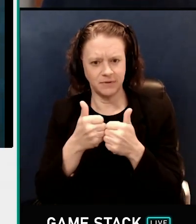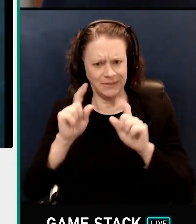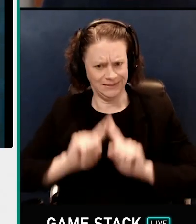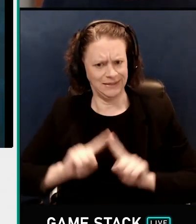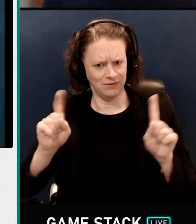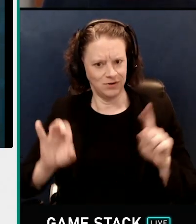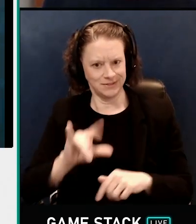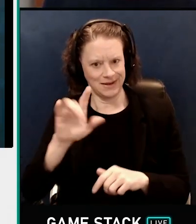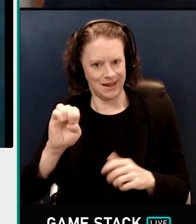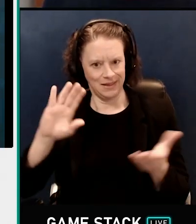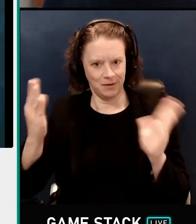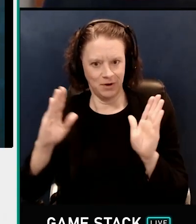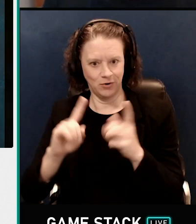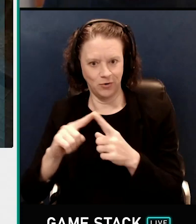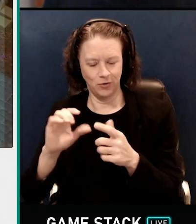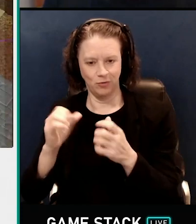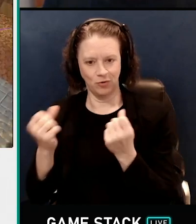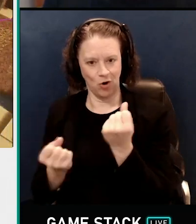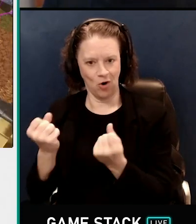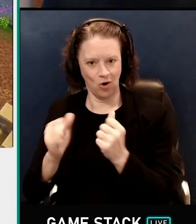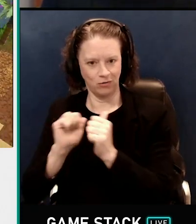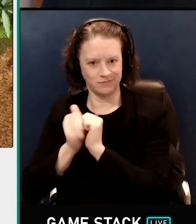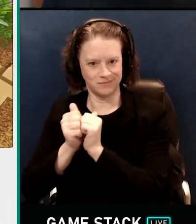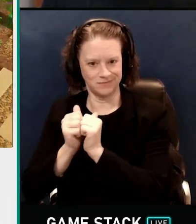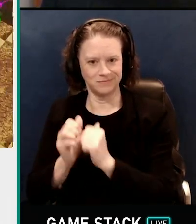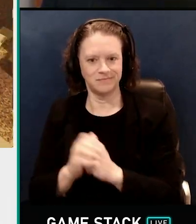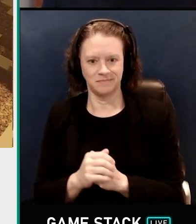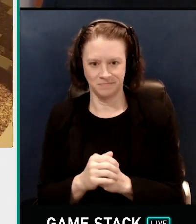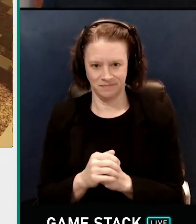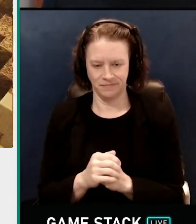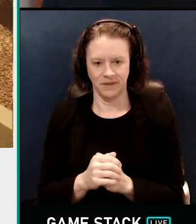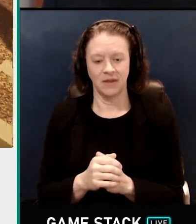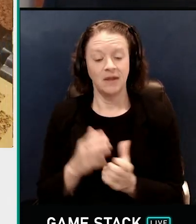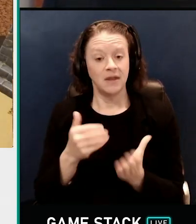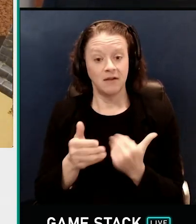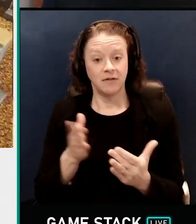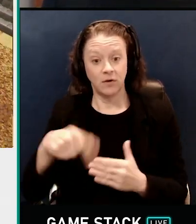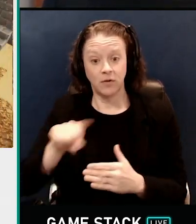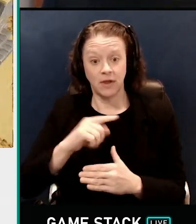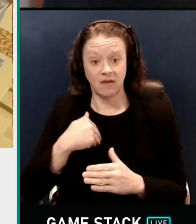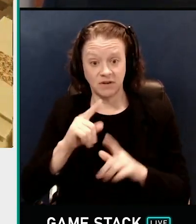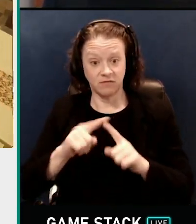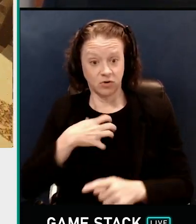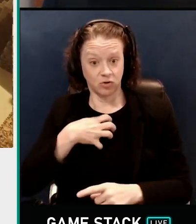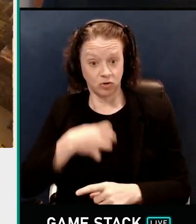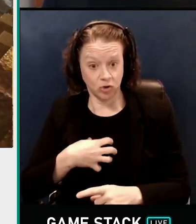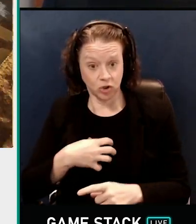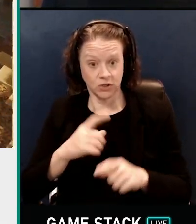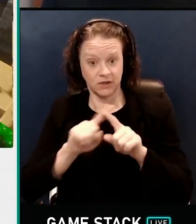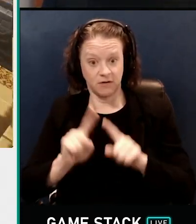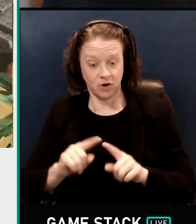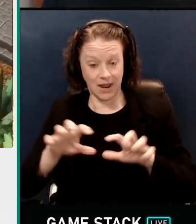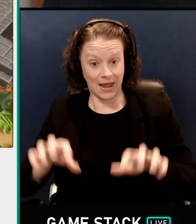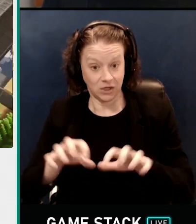Forza game that we've just been looking at. Now whilst they may have different charges and they may have different actions,